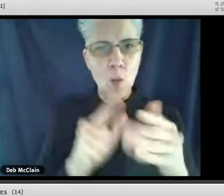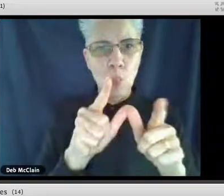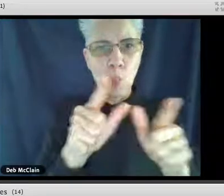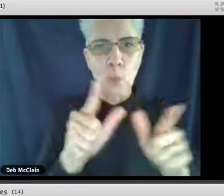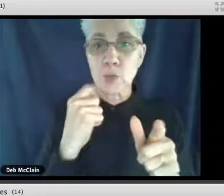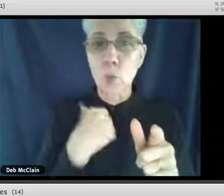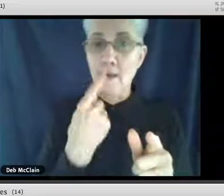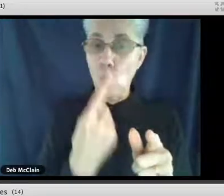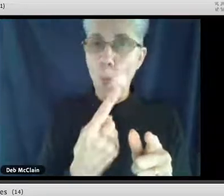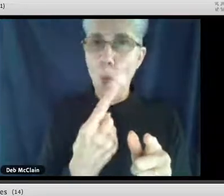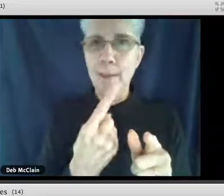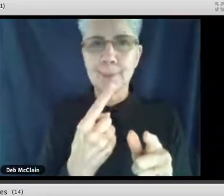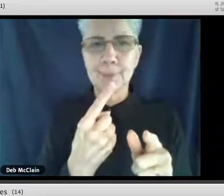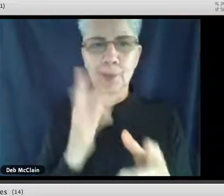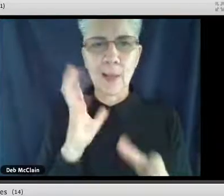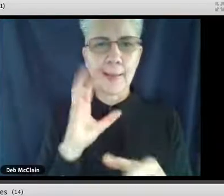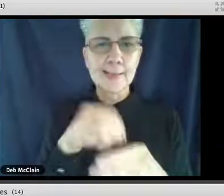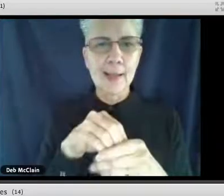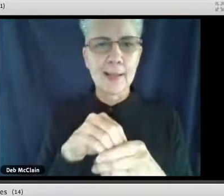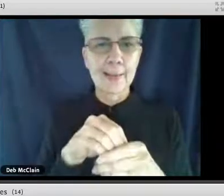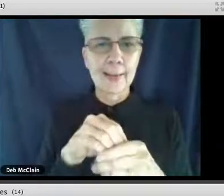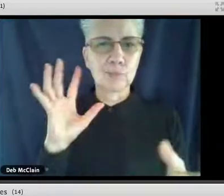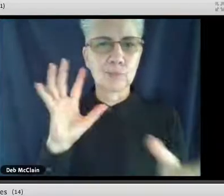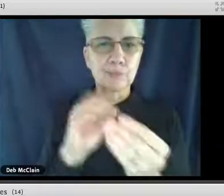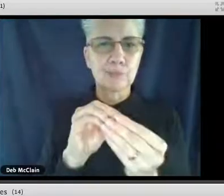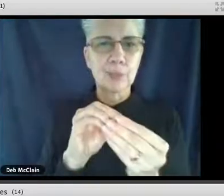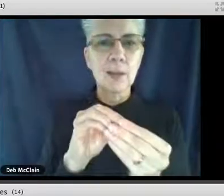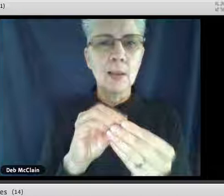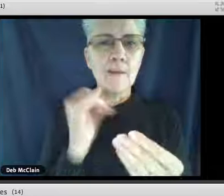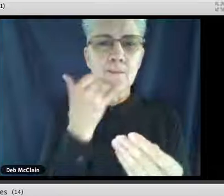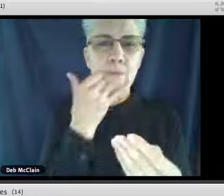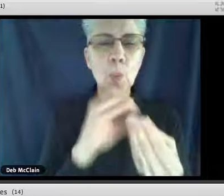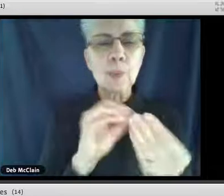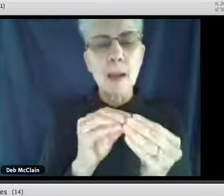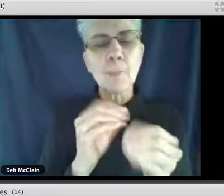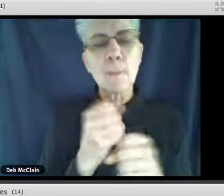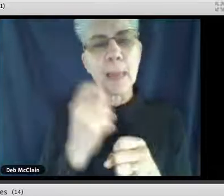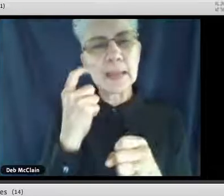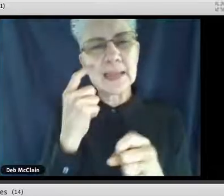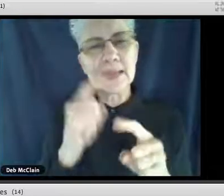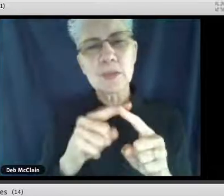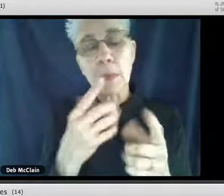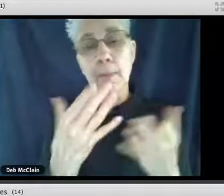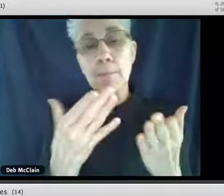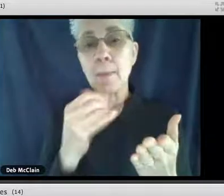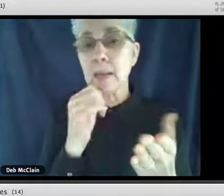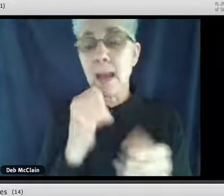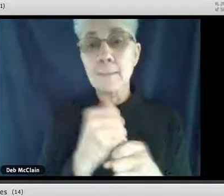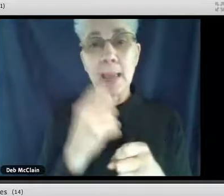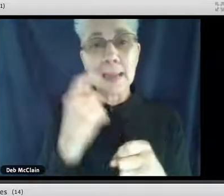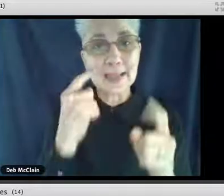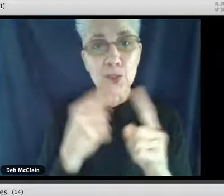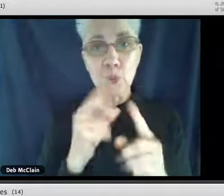sort of consolidated telephone reference, which makes sense staff-wise, but it might not make sense to a user,